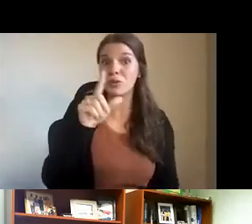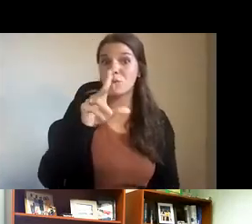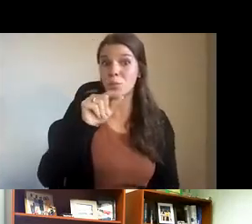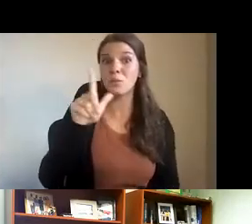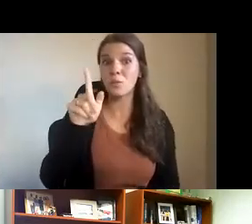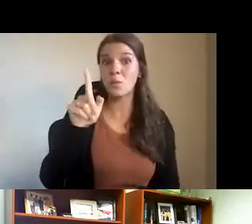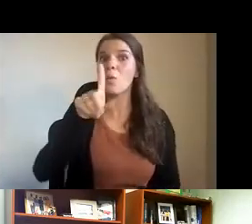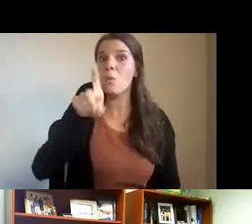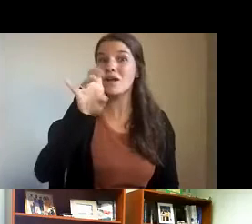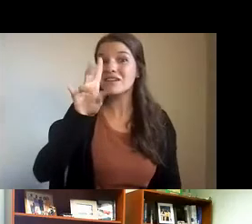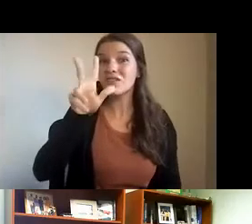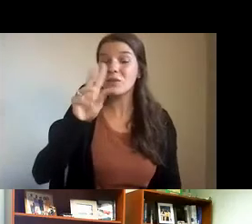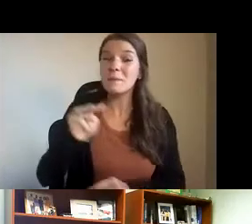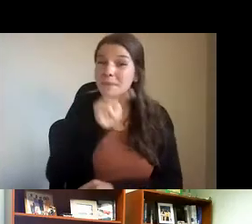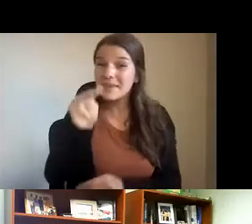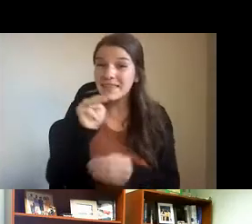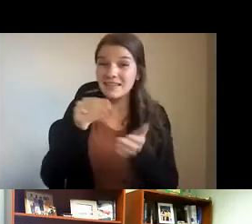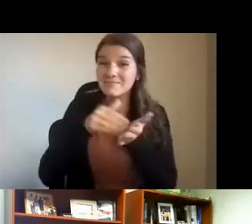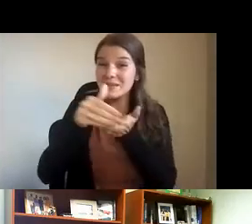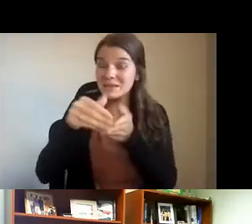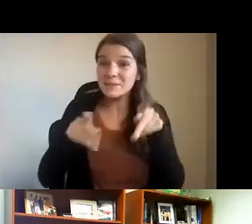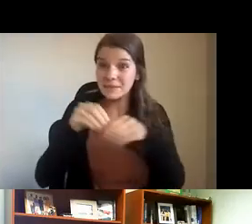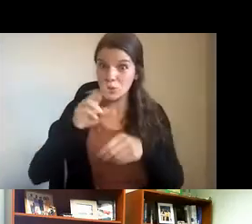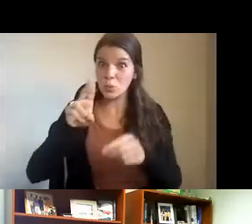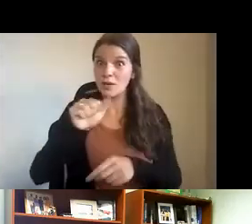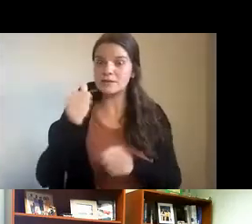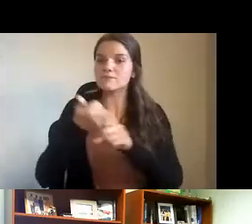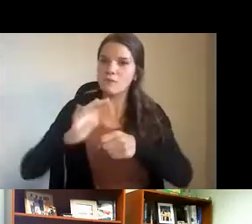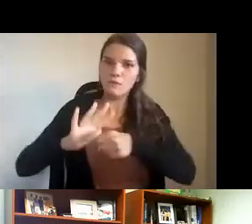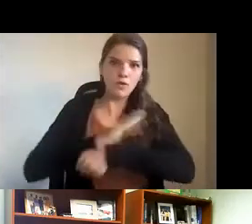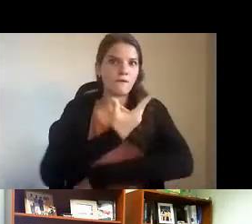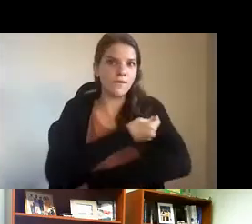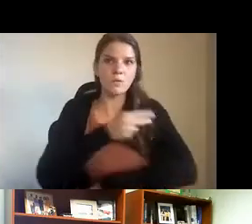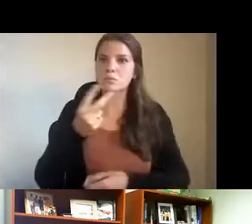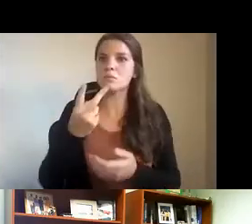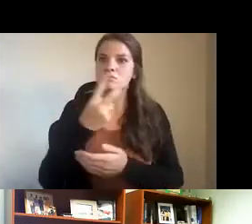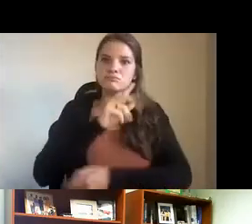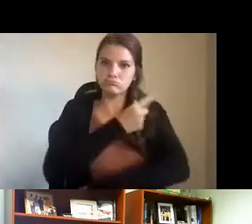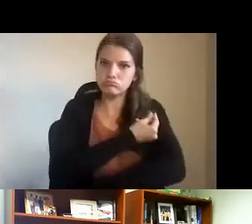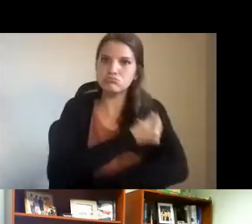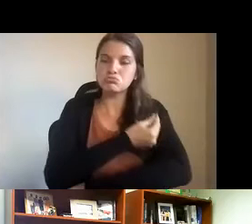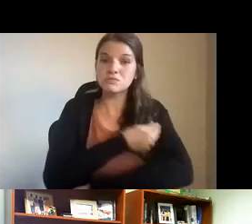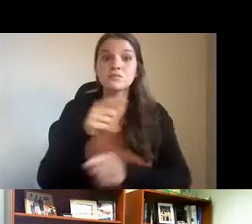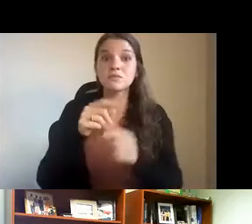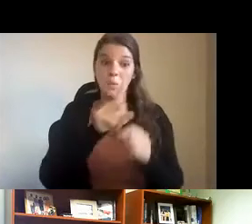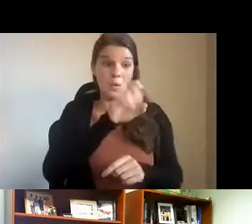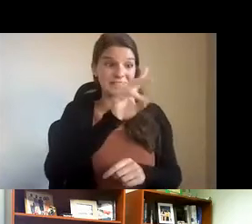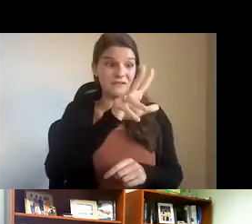States have been fully vaccinated against COVID 19. Of those 173 million people we've only seen